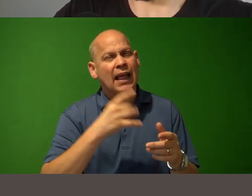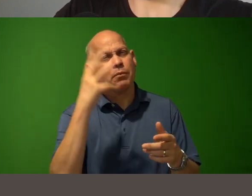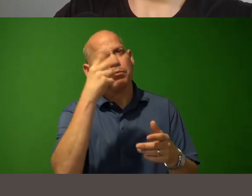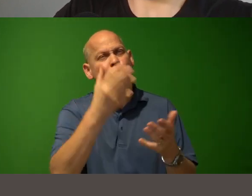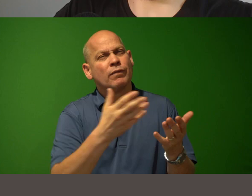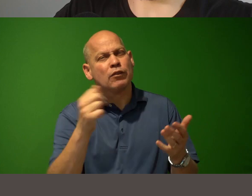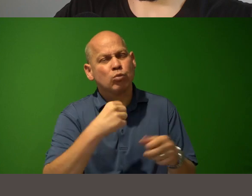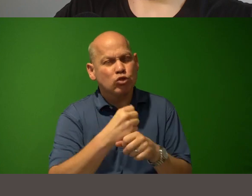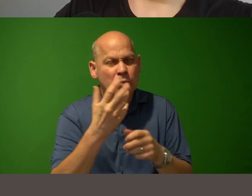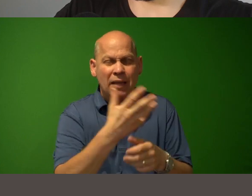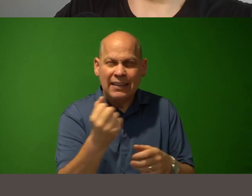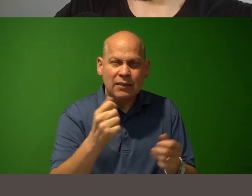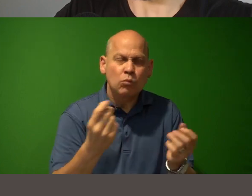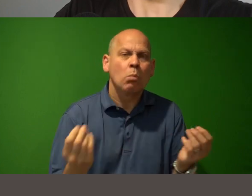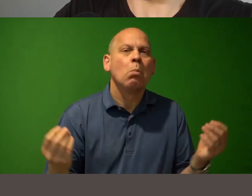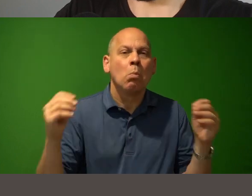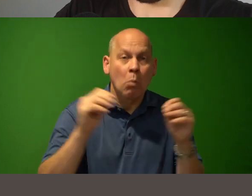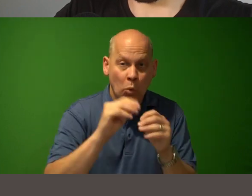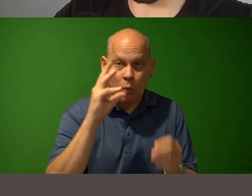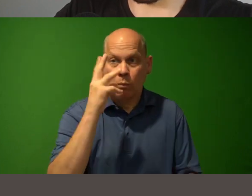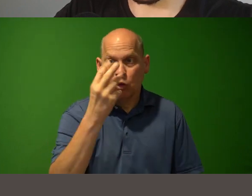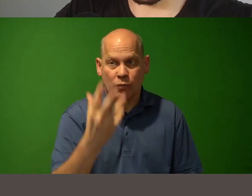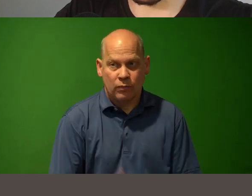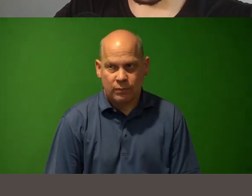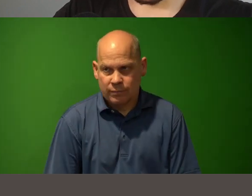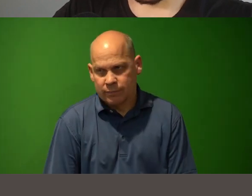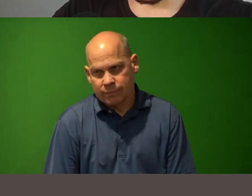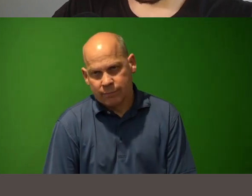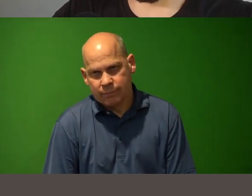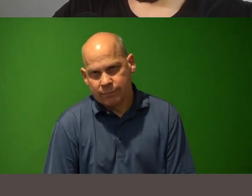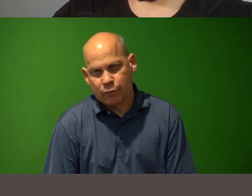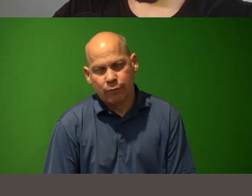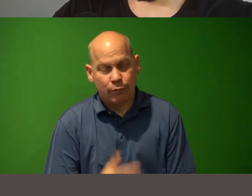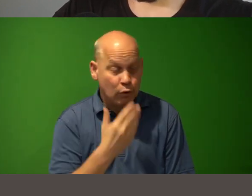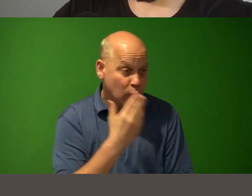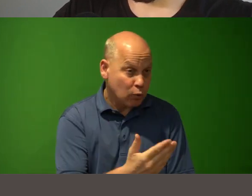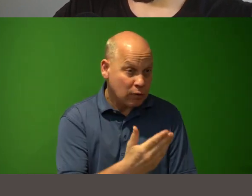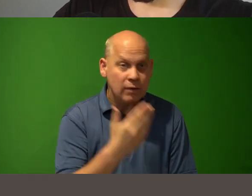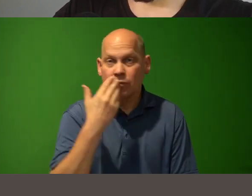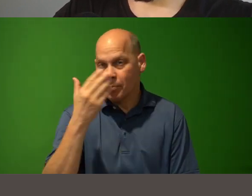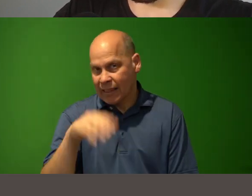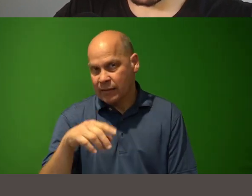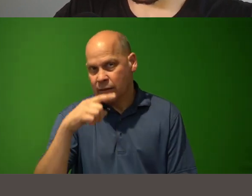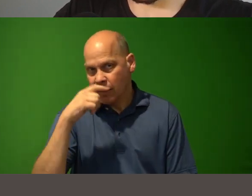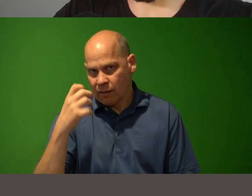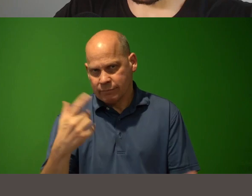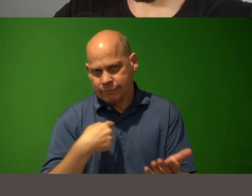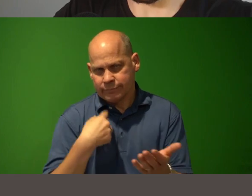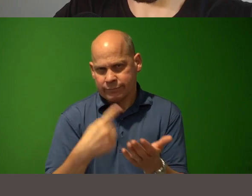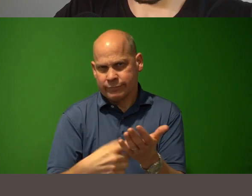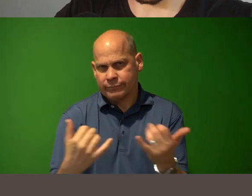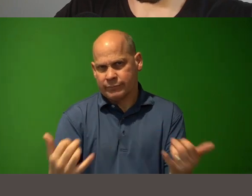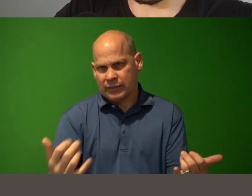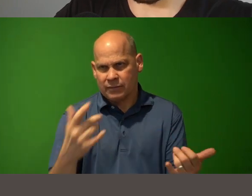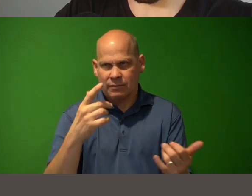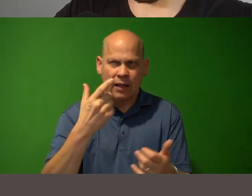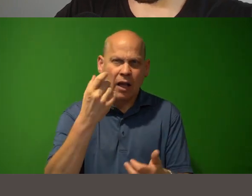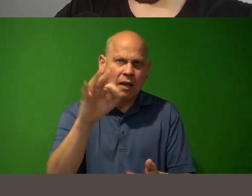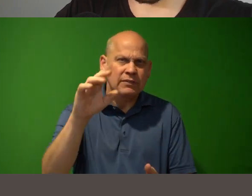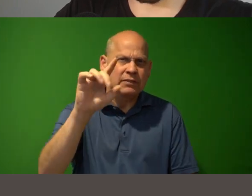we should make things more beautiful. So let's talk about the good, the bad, and the ugly, a diagram.